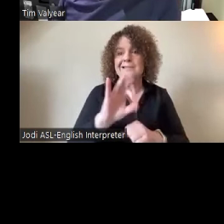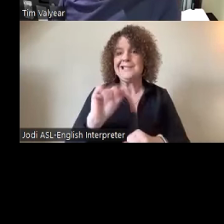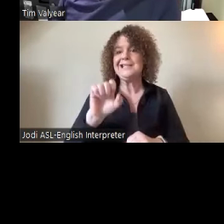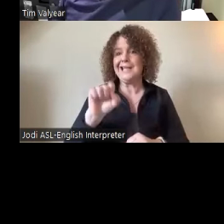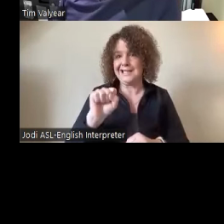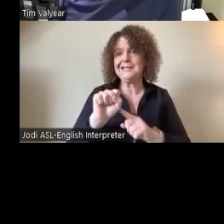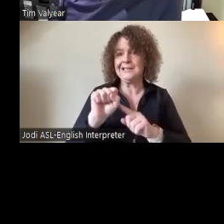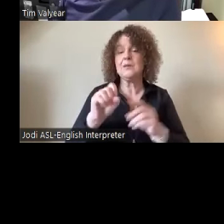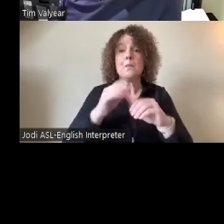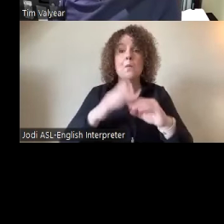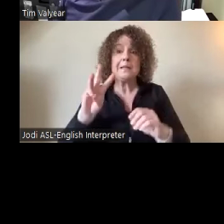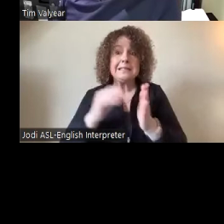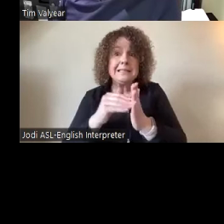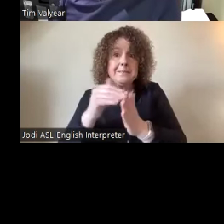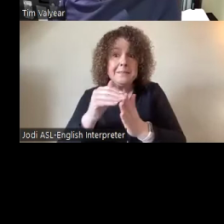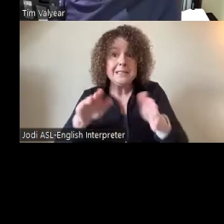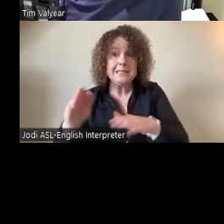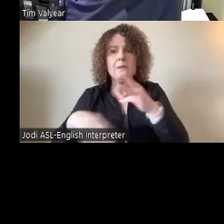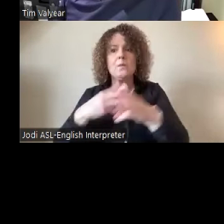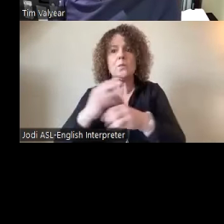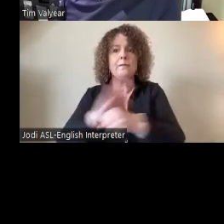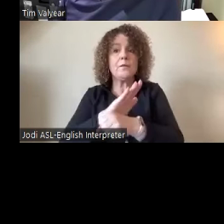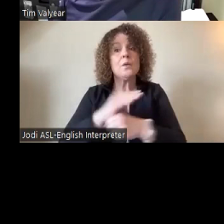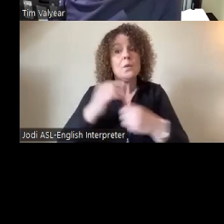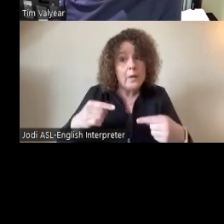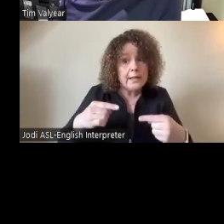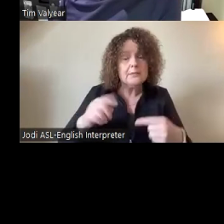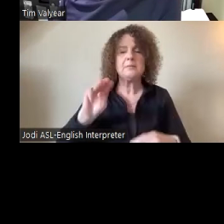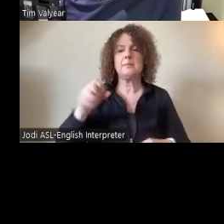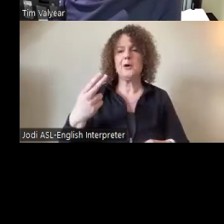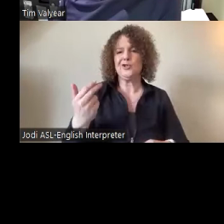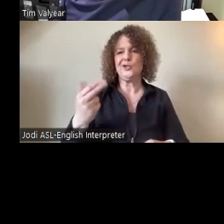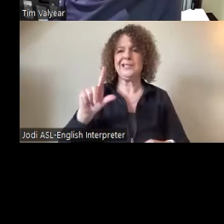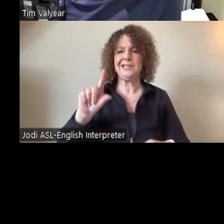information. There's been approximately over 456 million